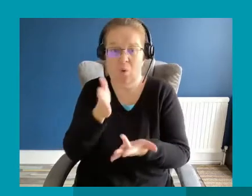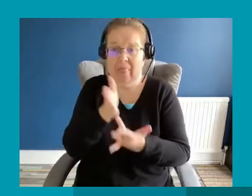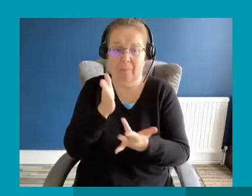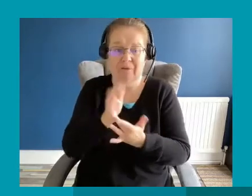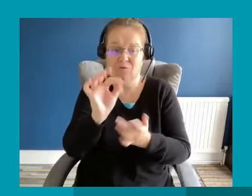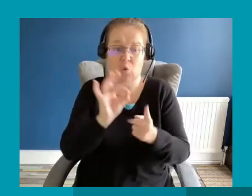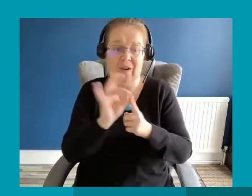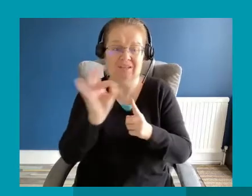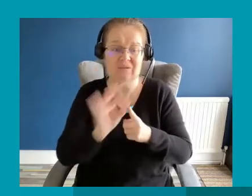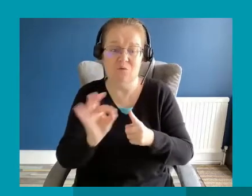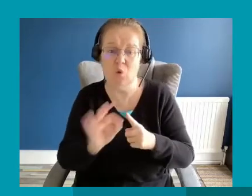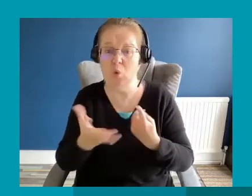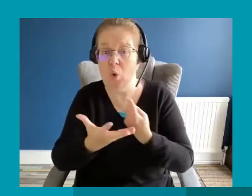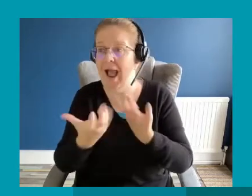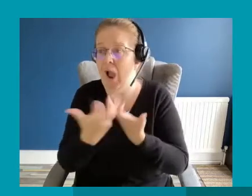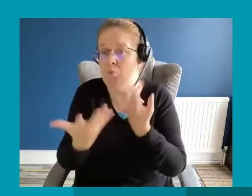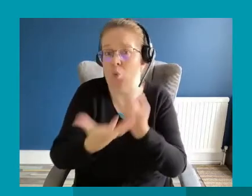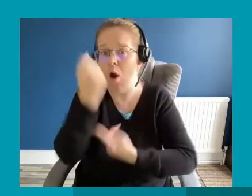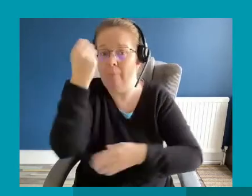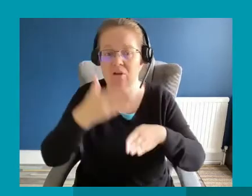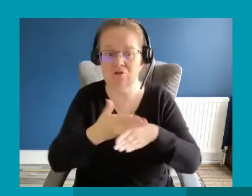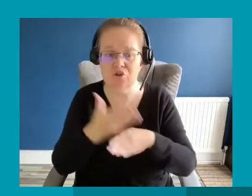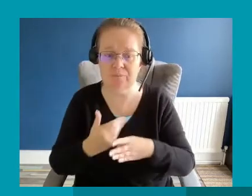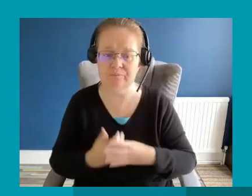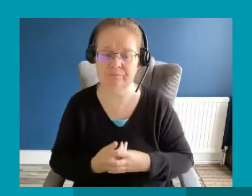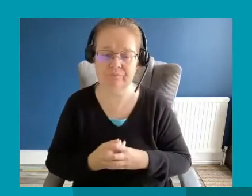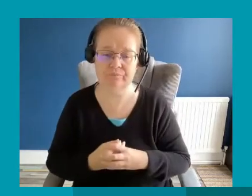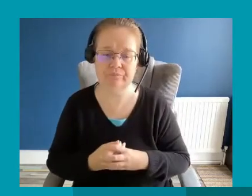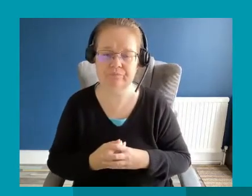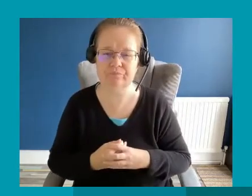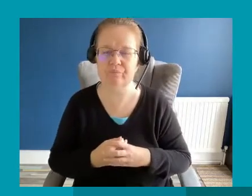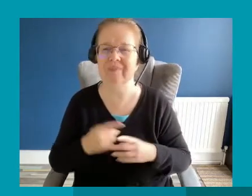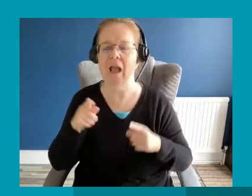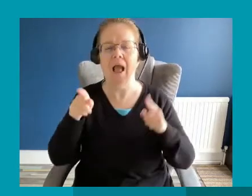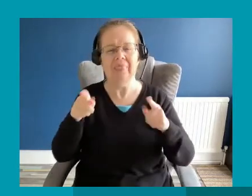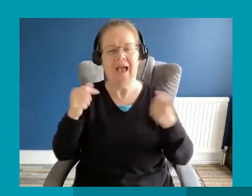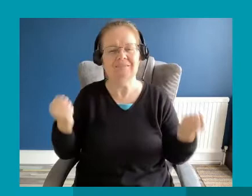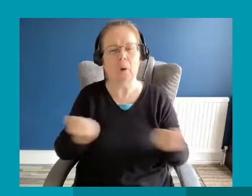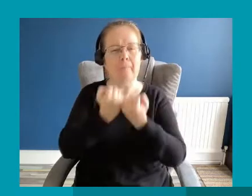middle of your interview. That's a really, really, really powerful strategy to use,